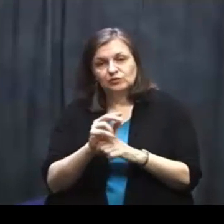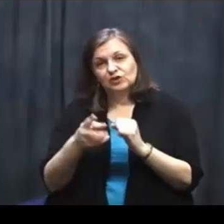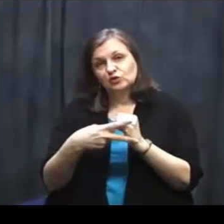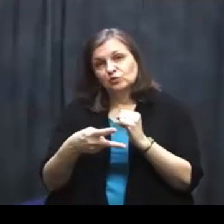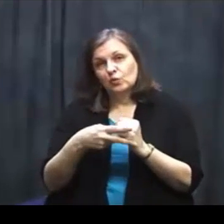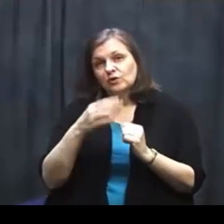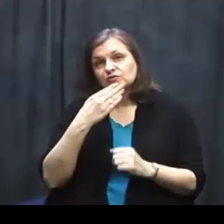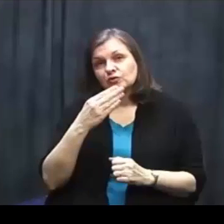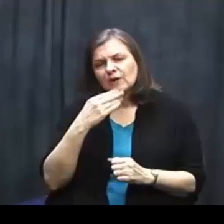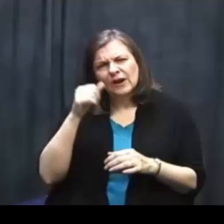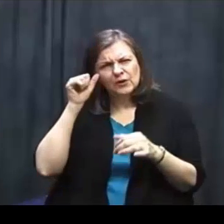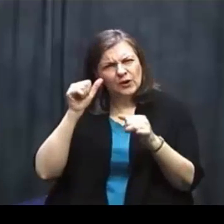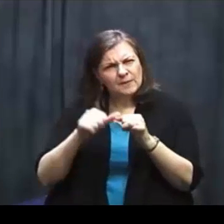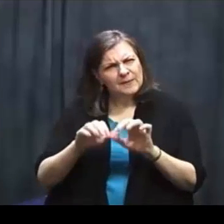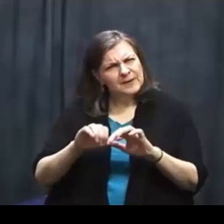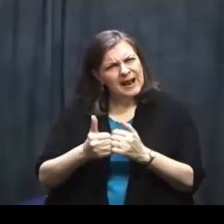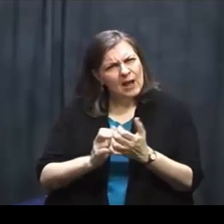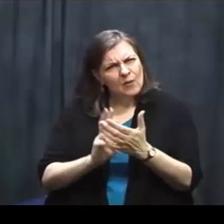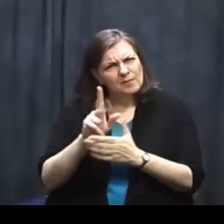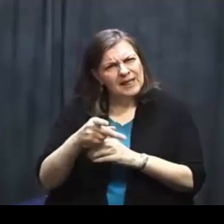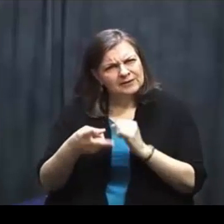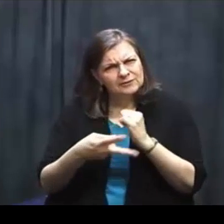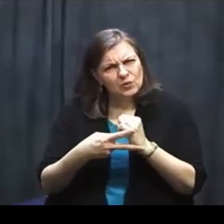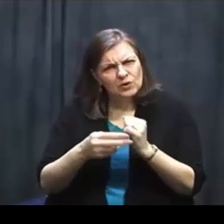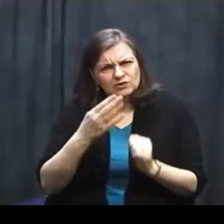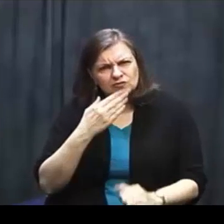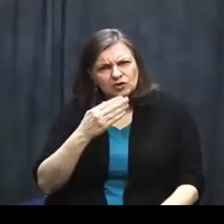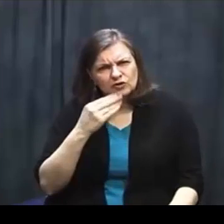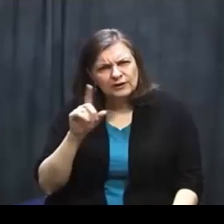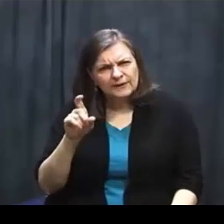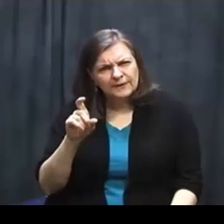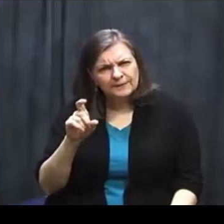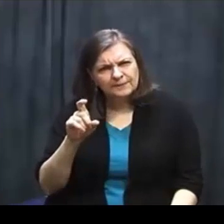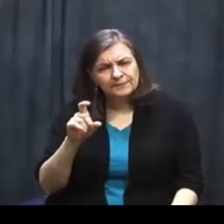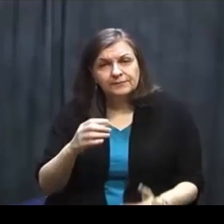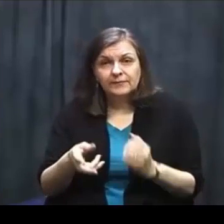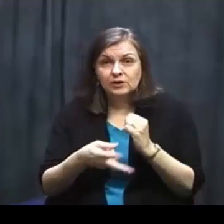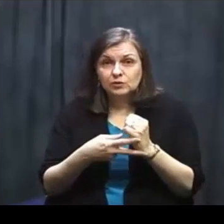well do you remember how a plant stores sugar??